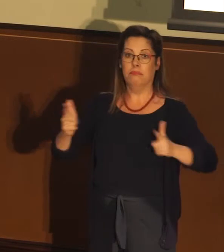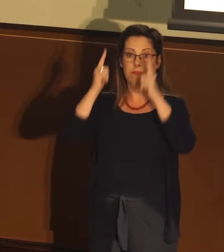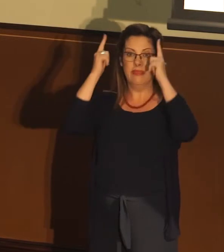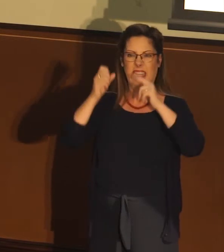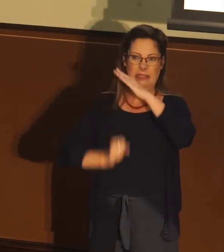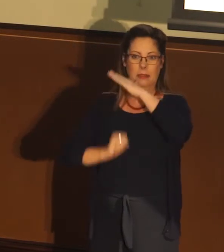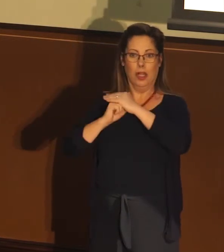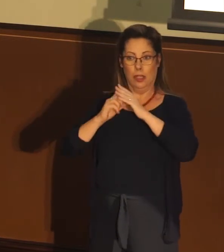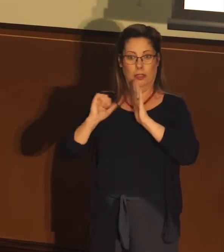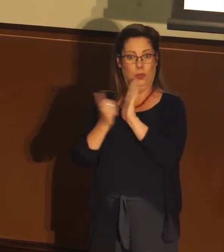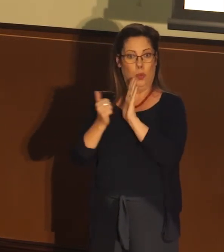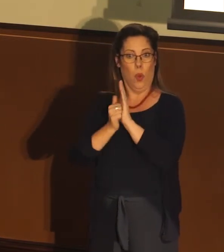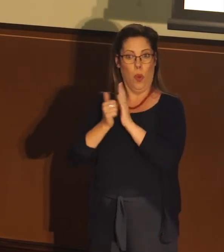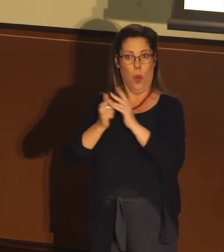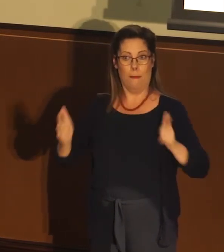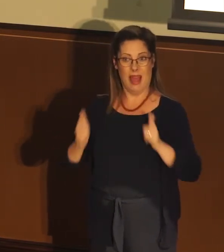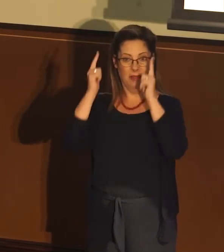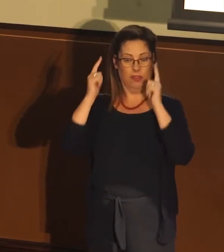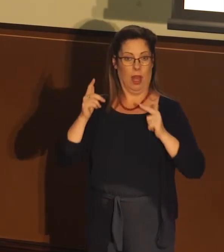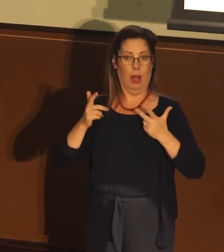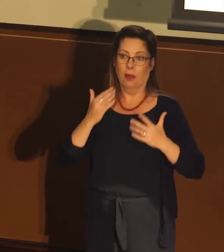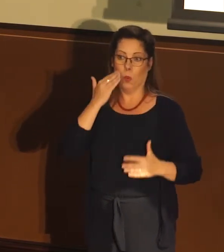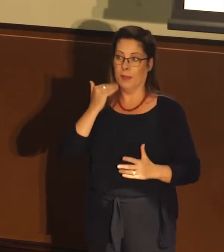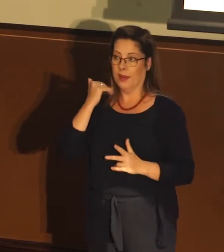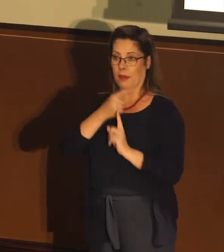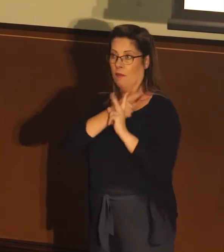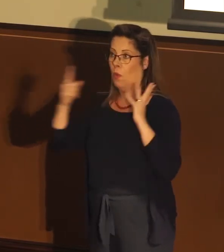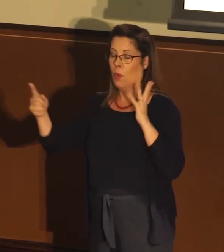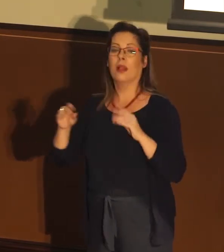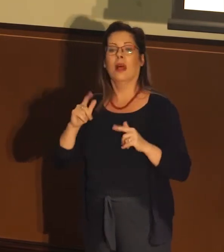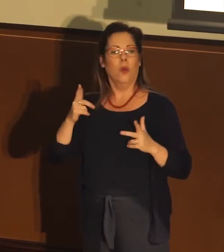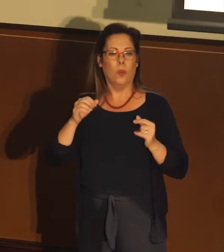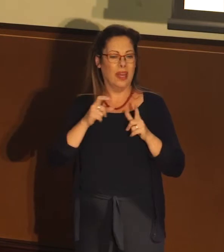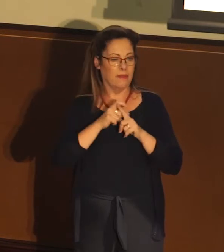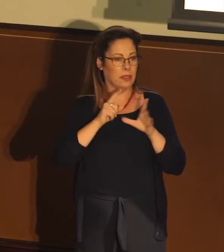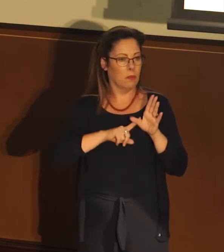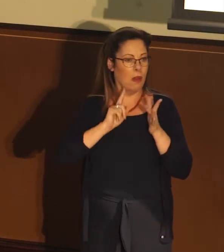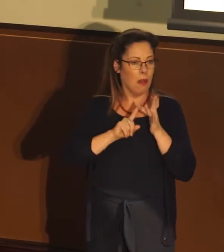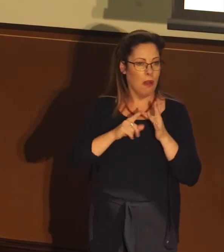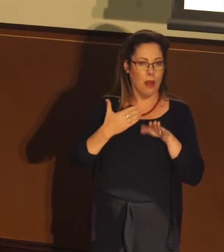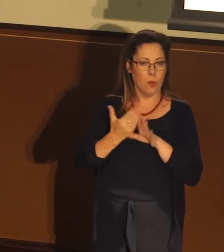But we do have the DIY workshops. We have people greeters, a friendly face at the door.